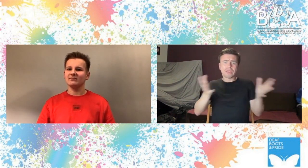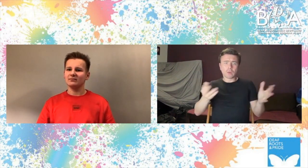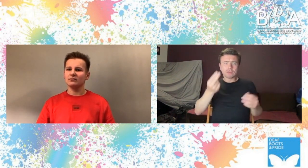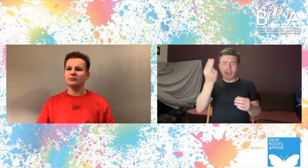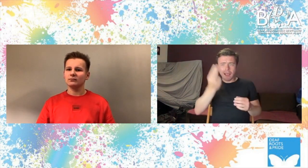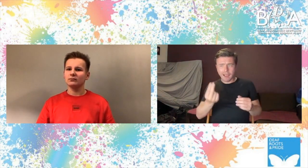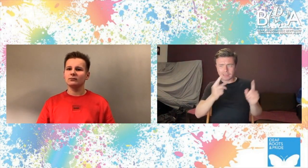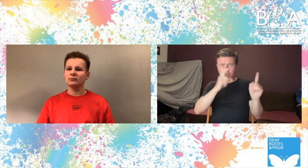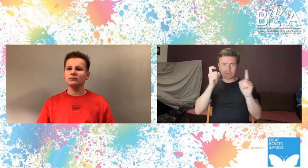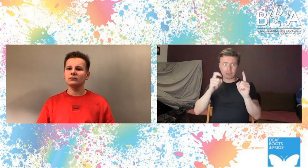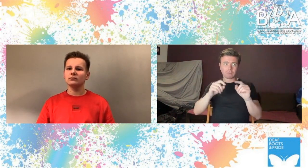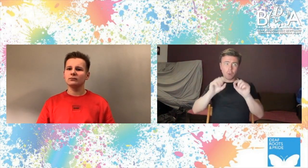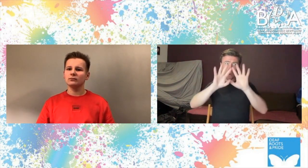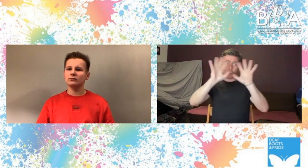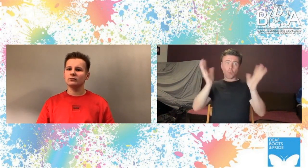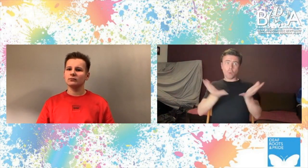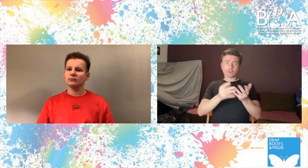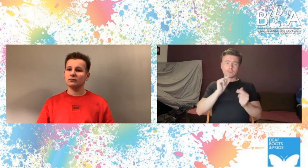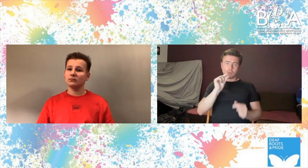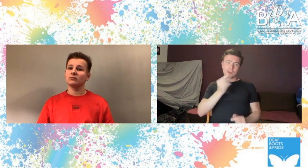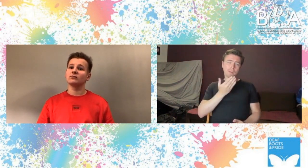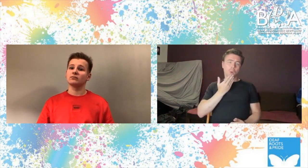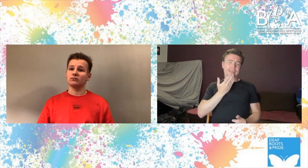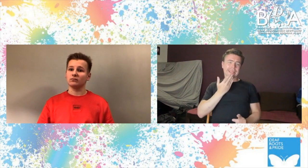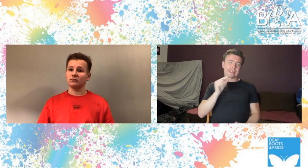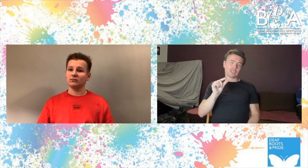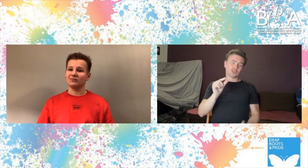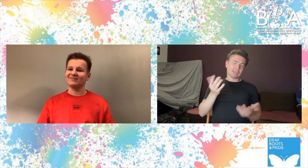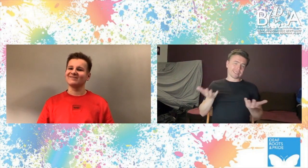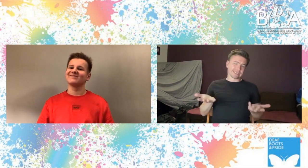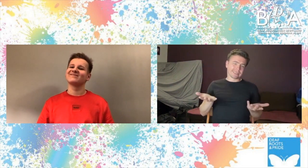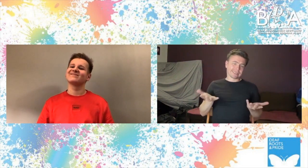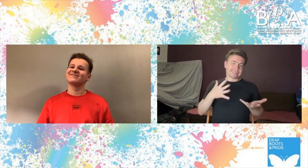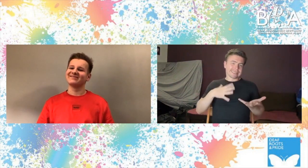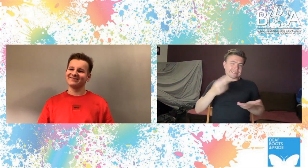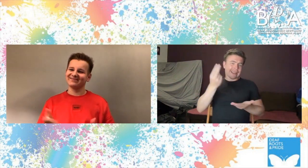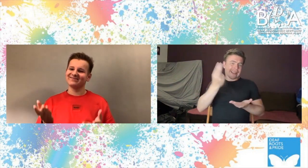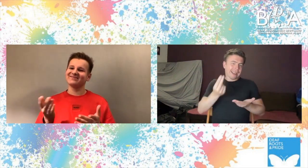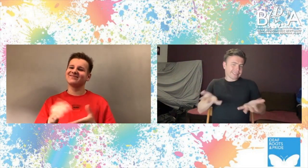The world would be a boring place without the arts, wouldn’t it?